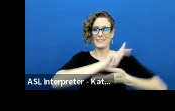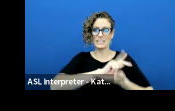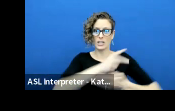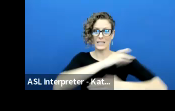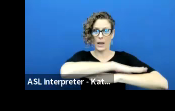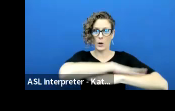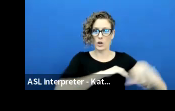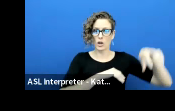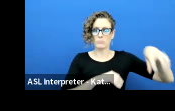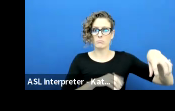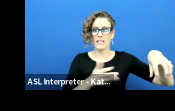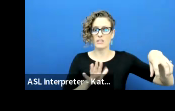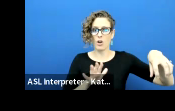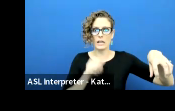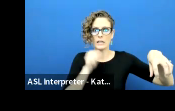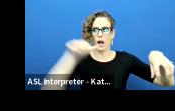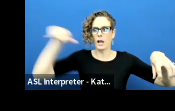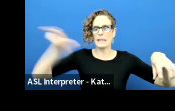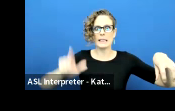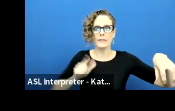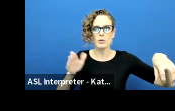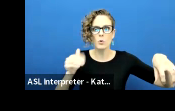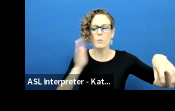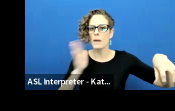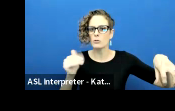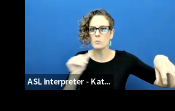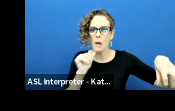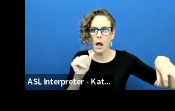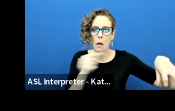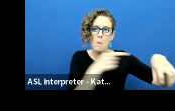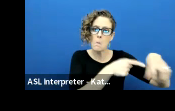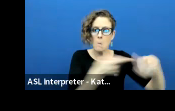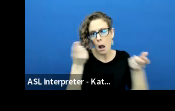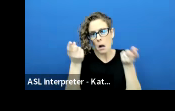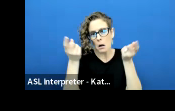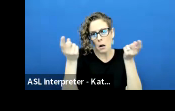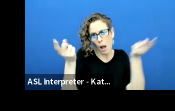workaround or a compromise so it really is it's not an easy thing the vast majority of the the